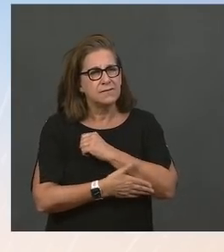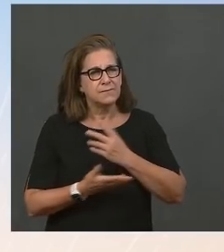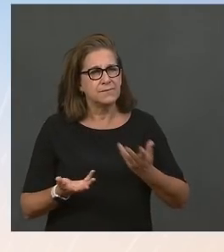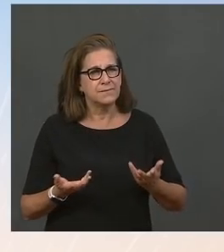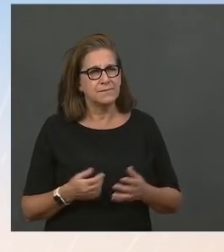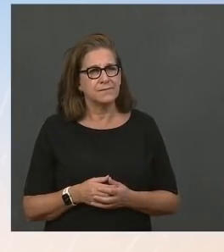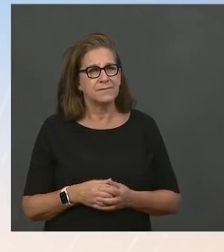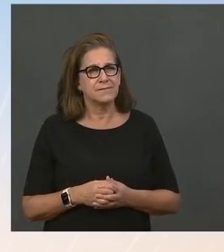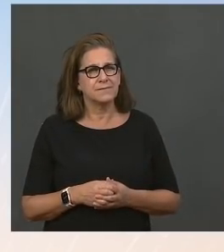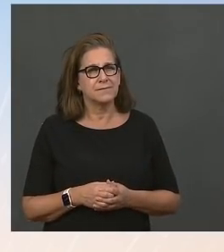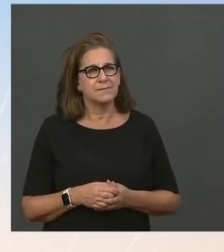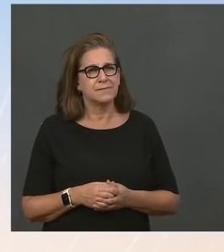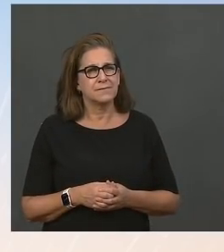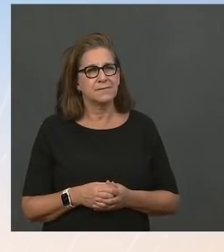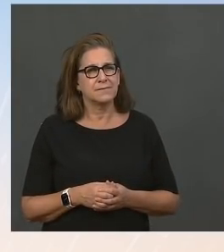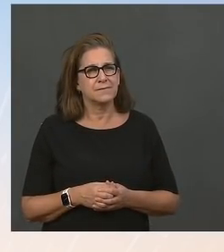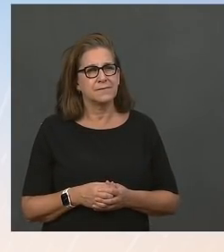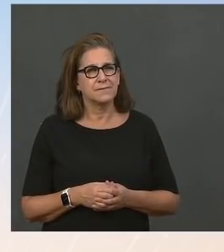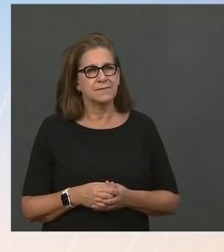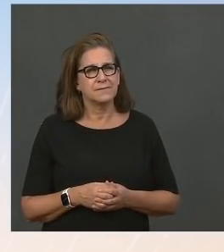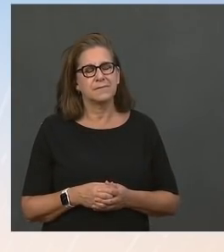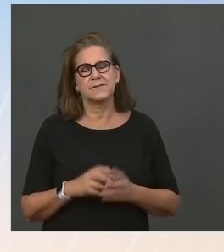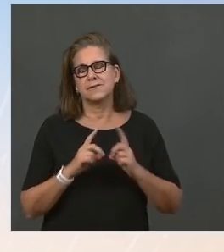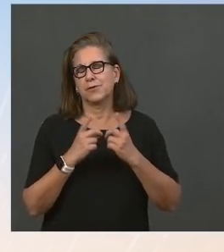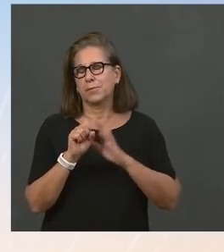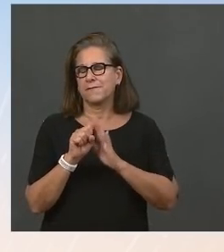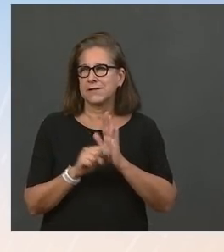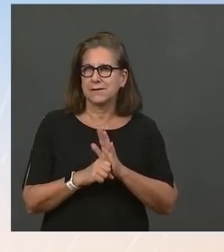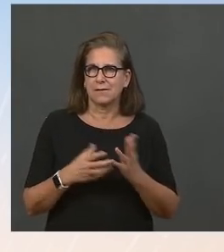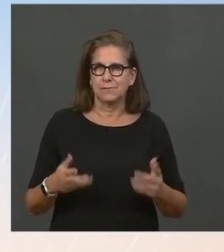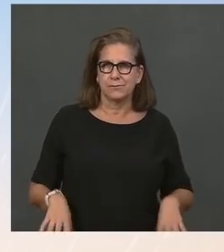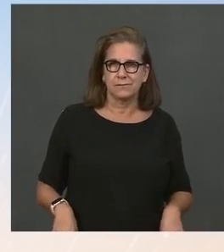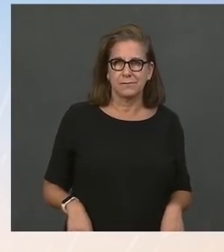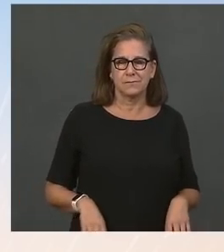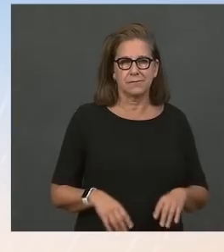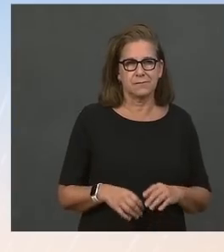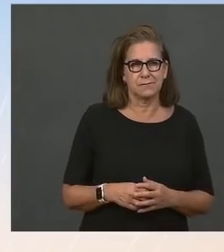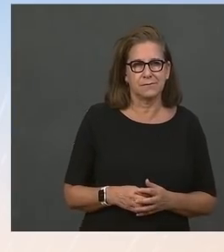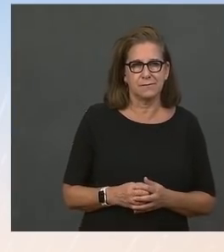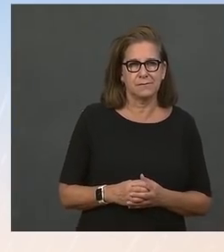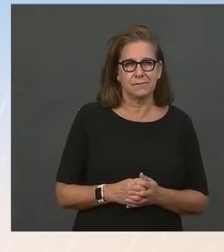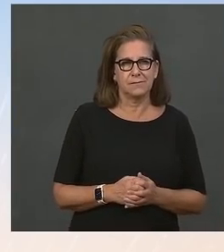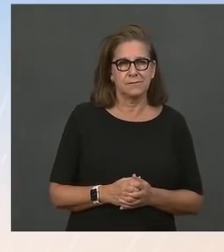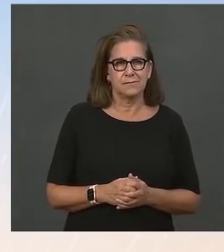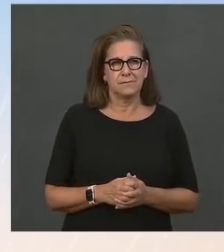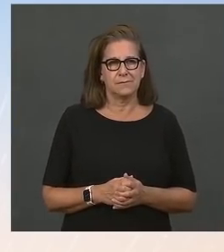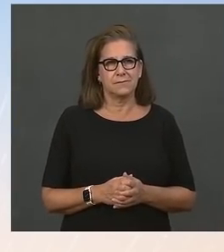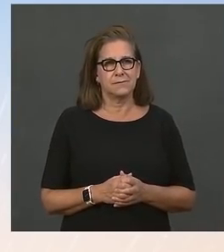who have stood by our side and fought by our side over the course of the last two months since we left --